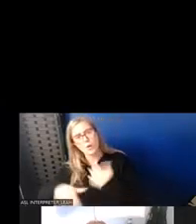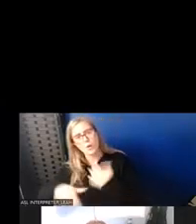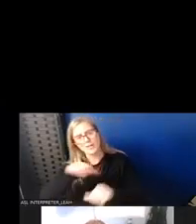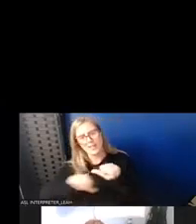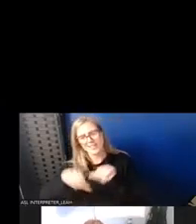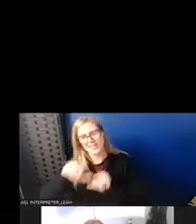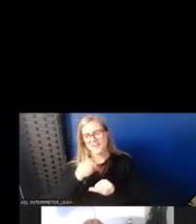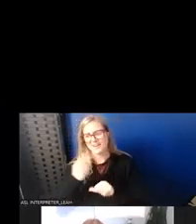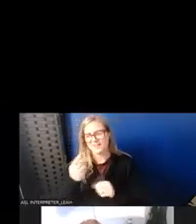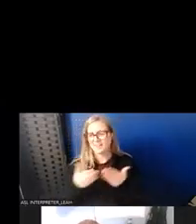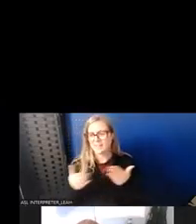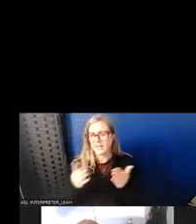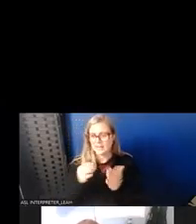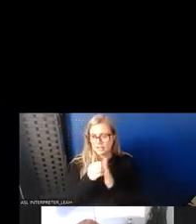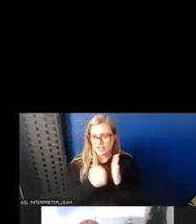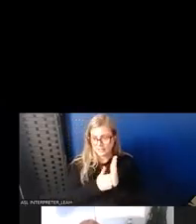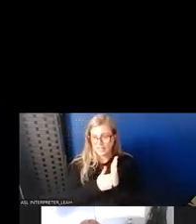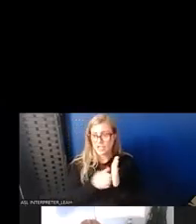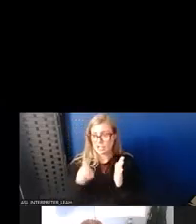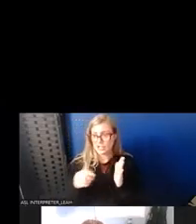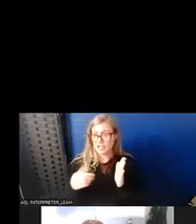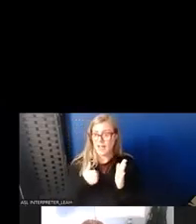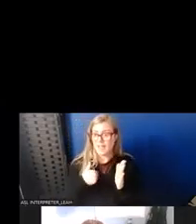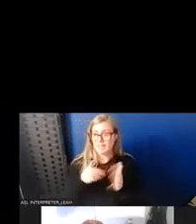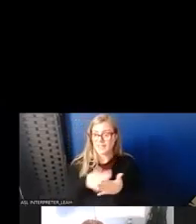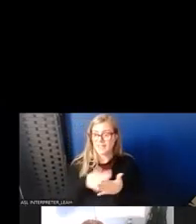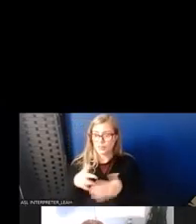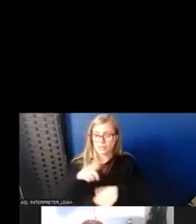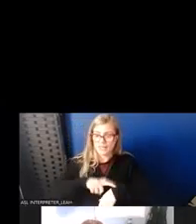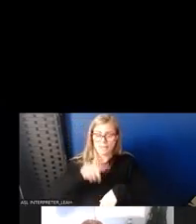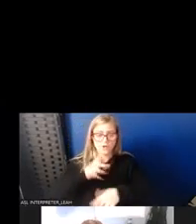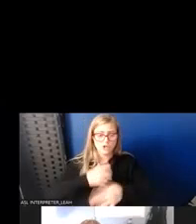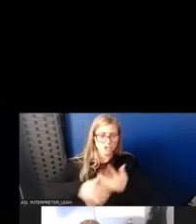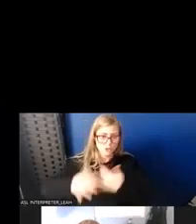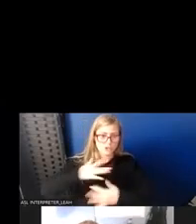you're working in a team is to schedule time for social interactions.